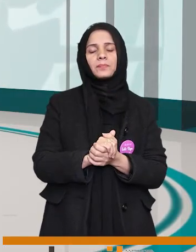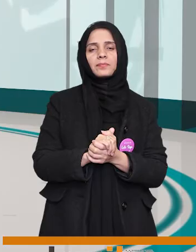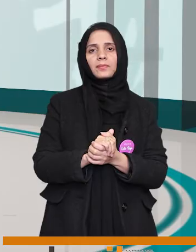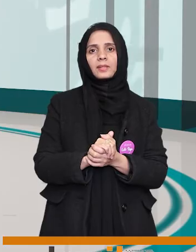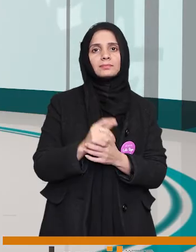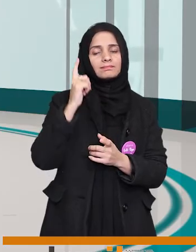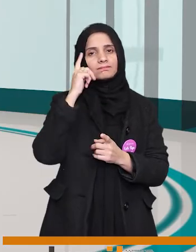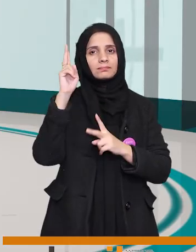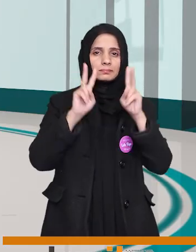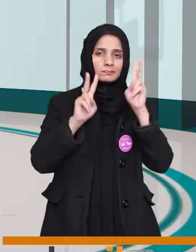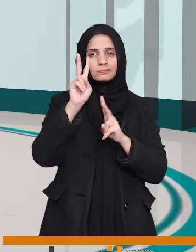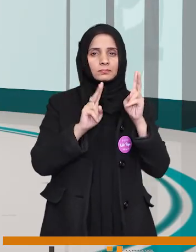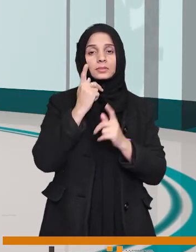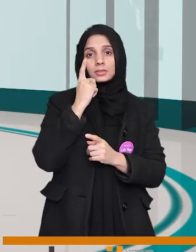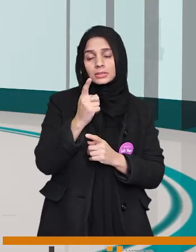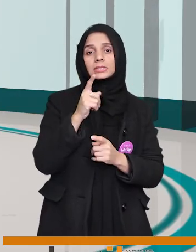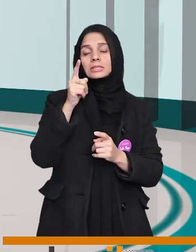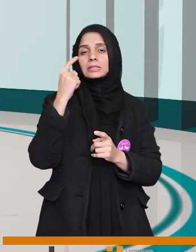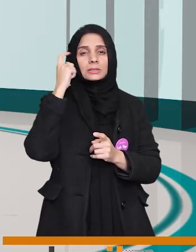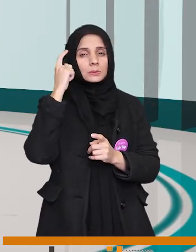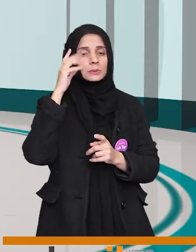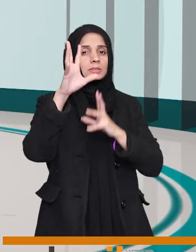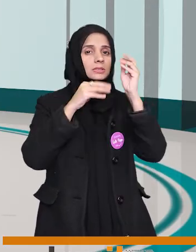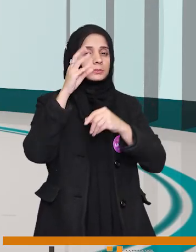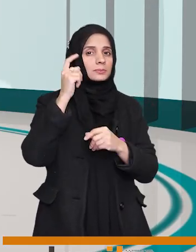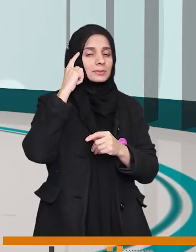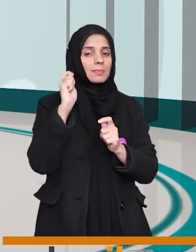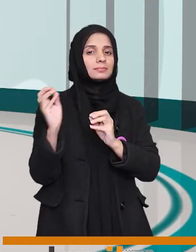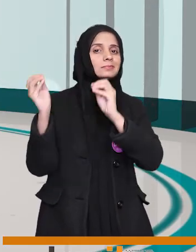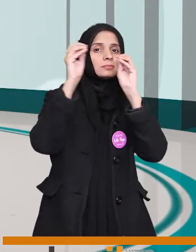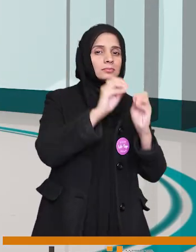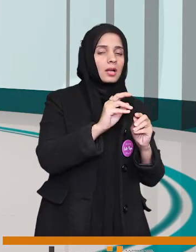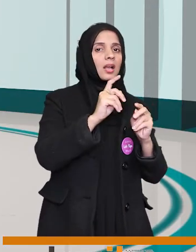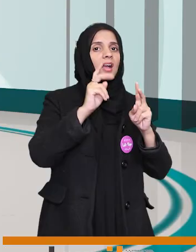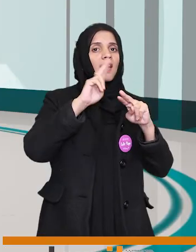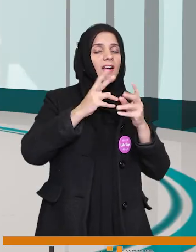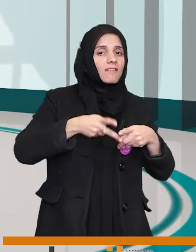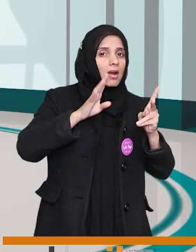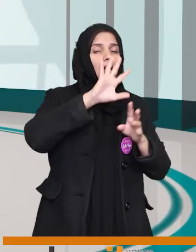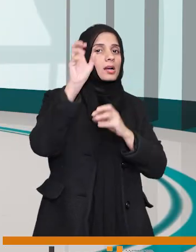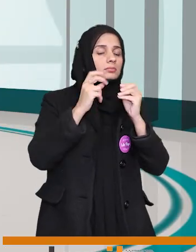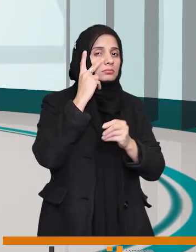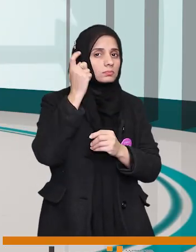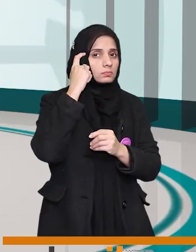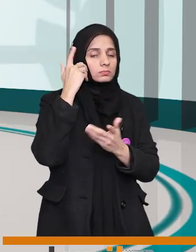what employer is thinking when he is a posting the project And then therefore identifying between a fake and an original project.